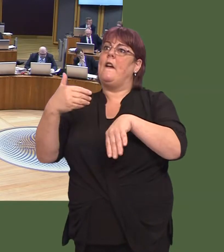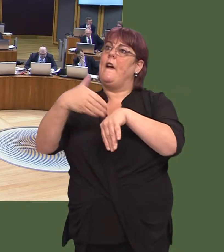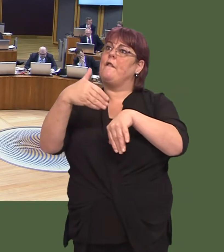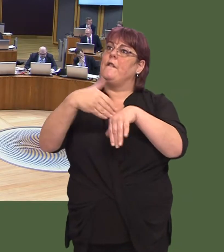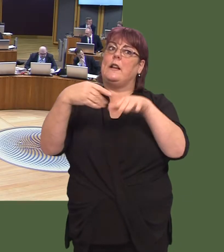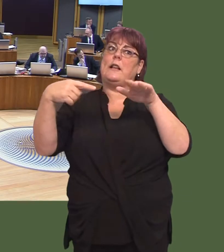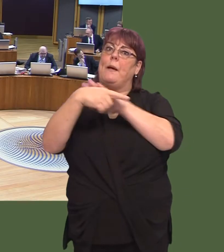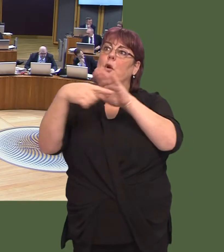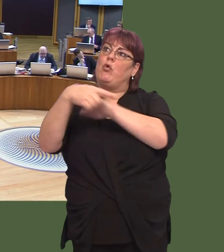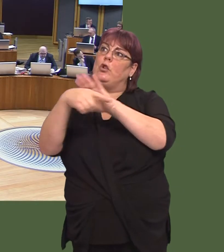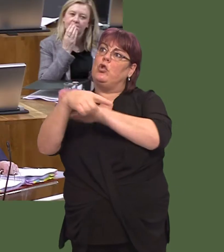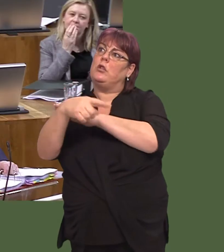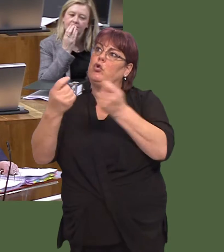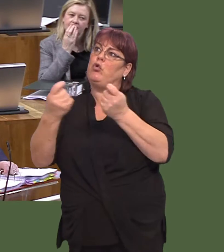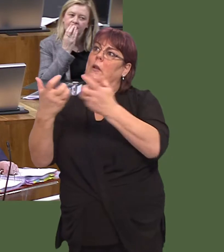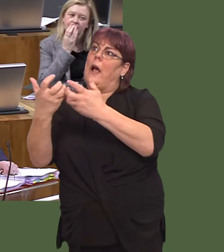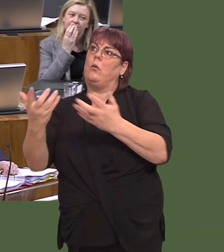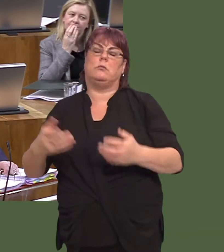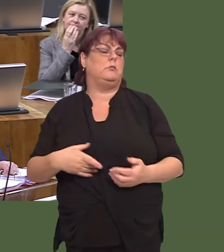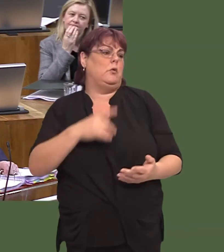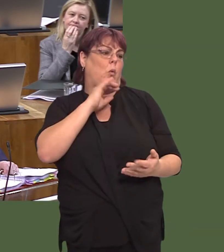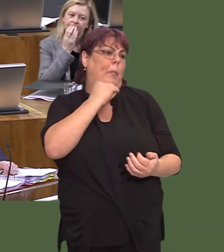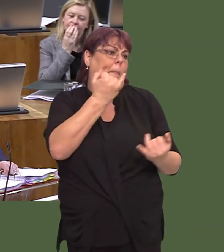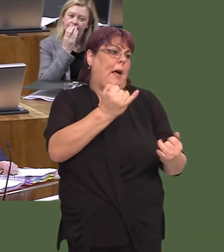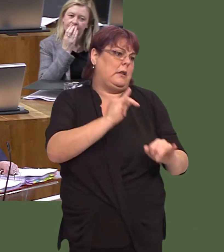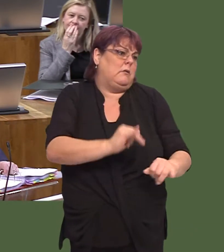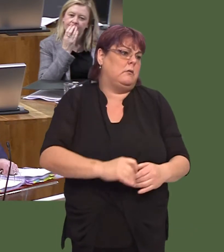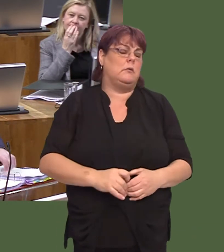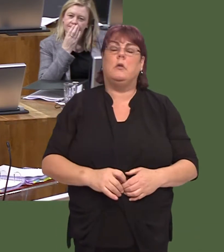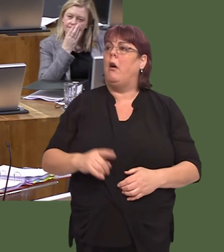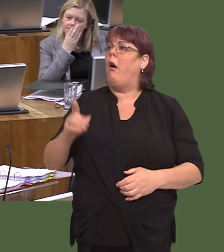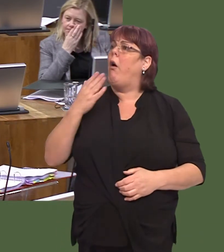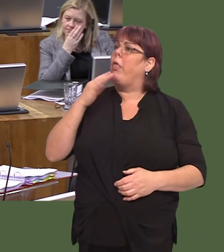David J. Rowlands: Well, I thank the First Minister for his observation, but the latest